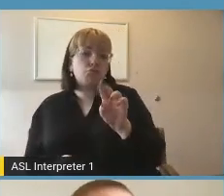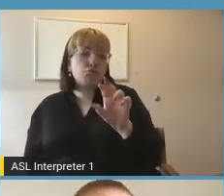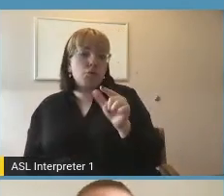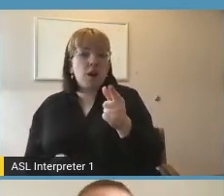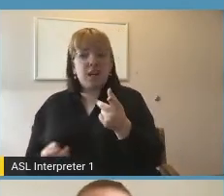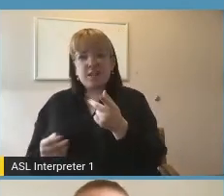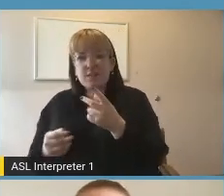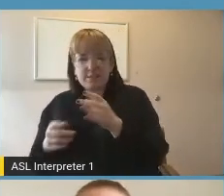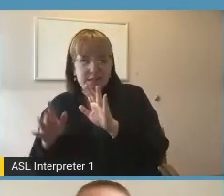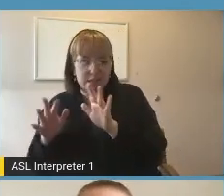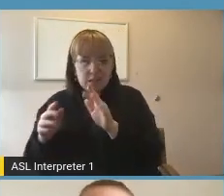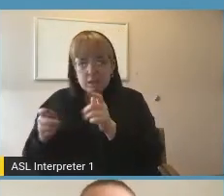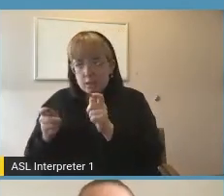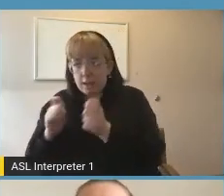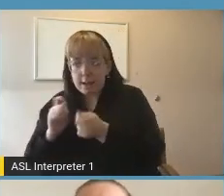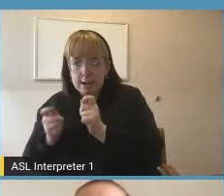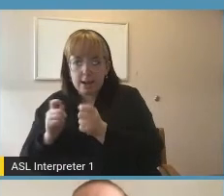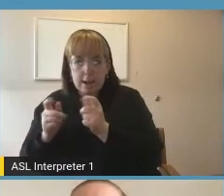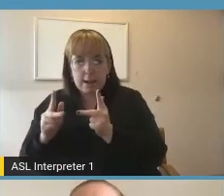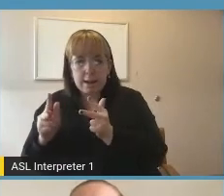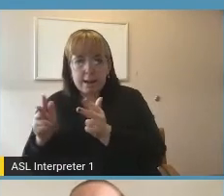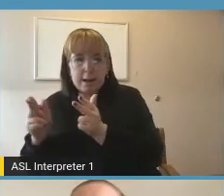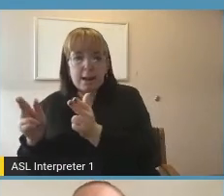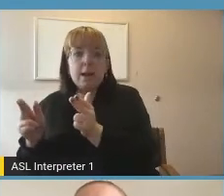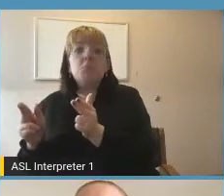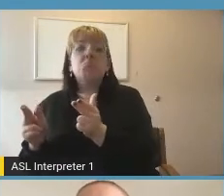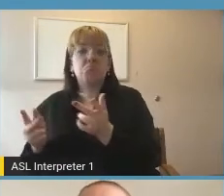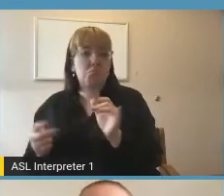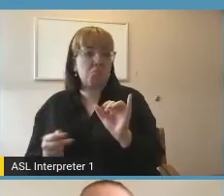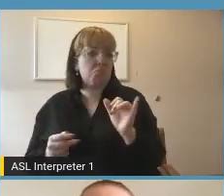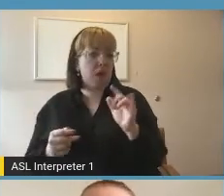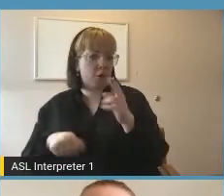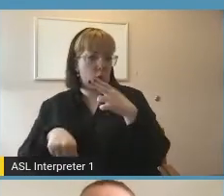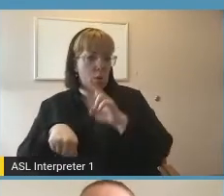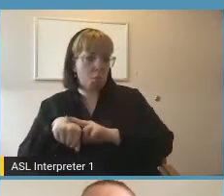like you did with the regular interview and then isolating the clips you like to use and